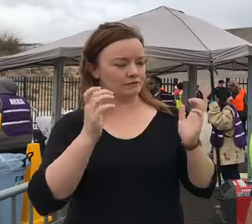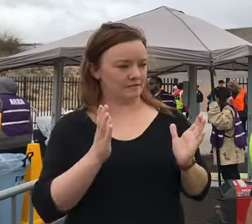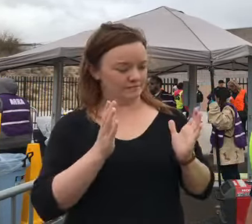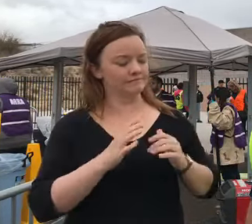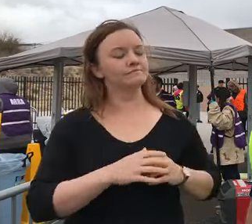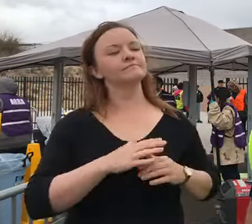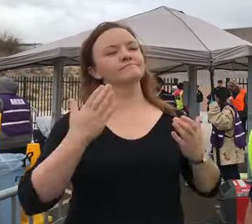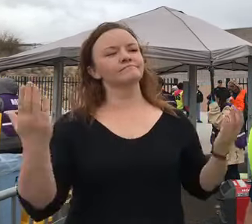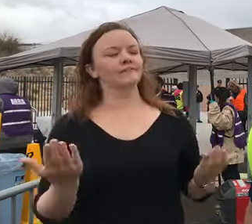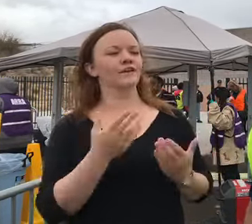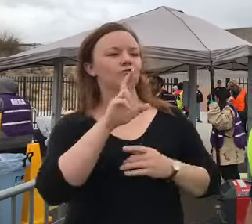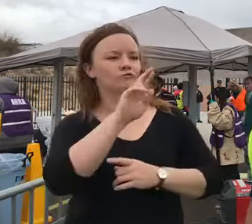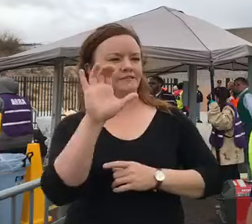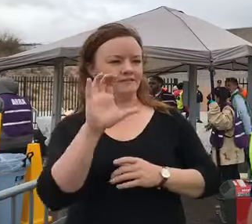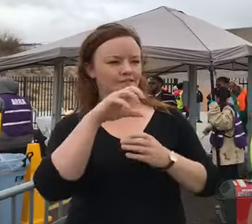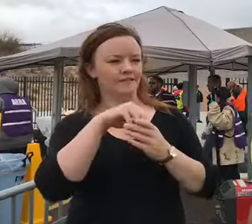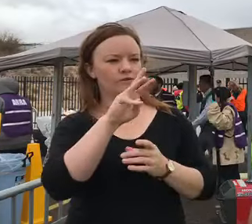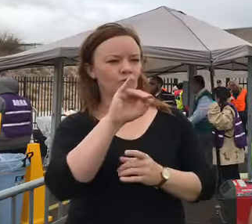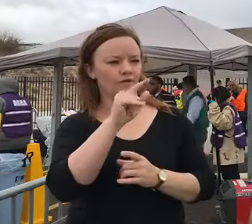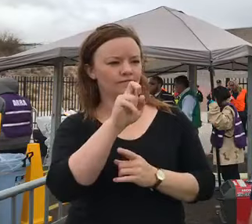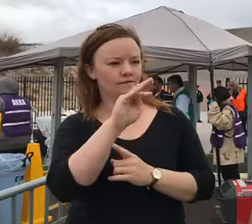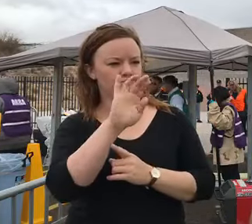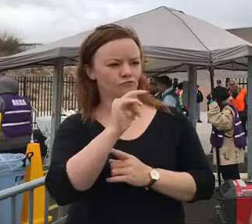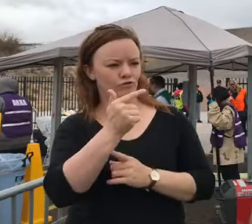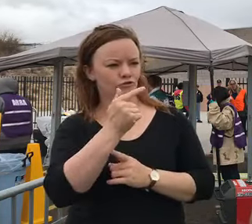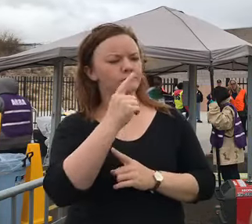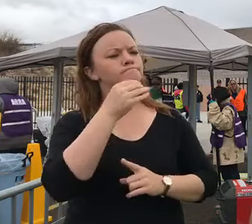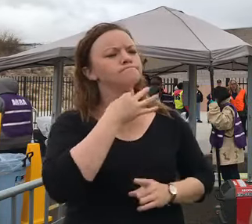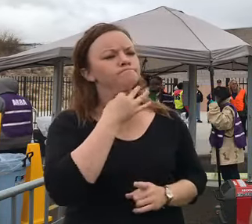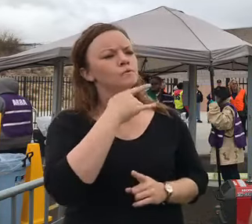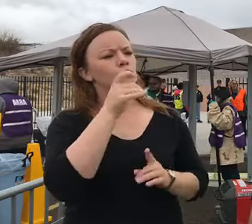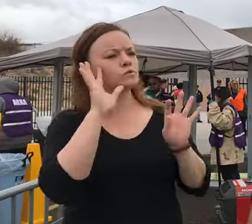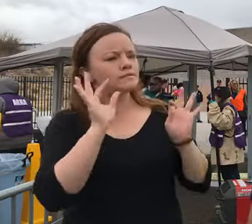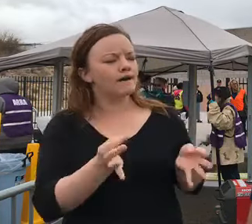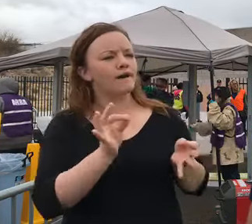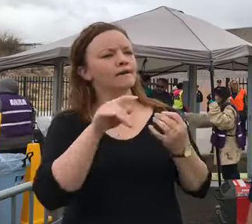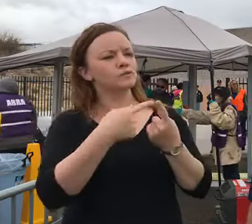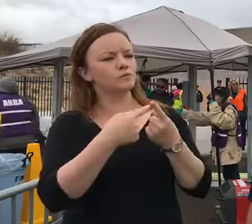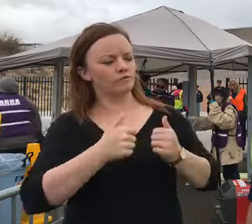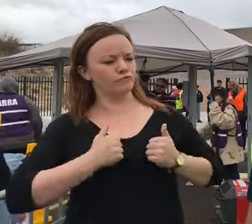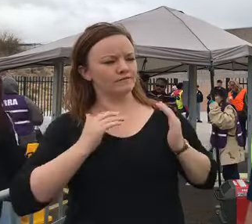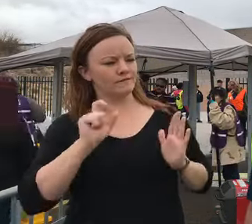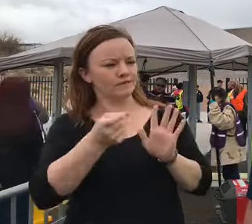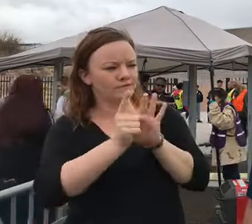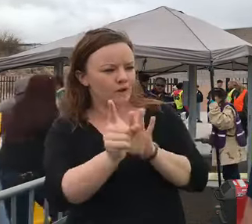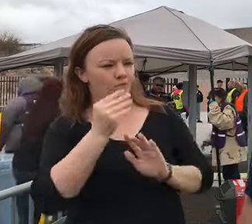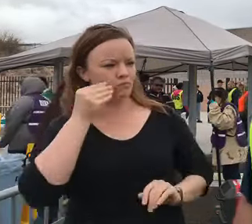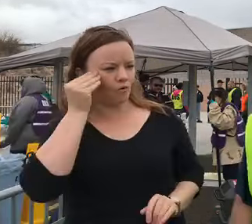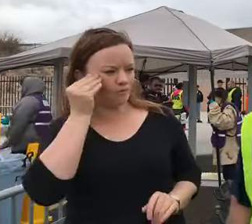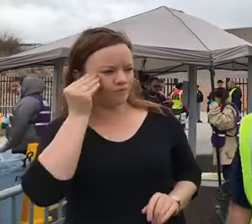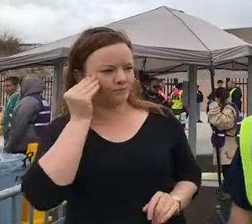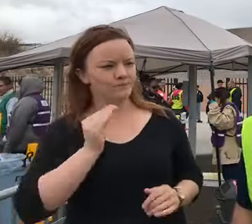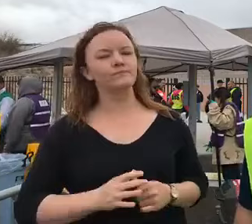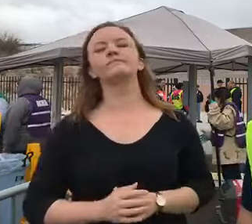Rob who determines whether a resident must evacuate their homes in the event of an emergency? That's a...